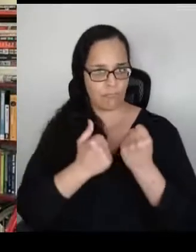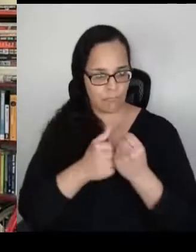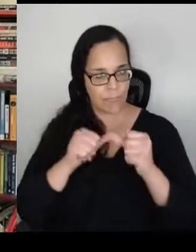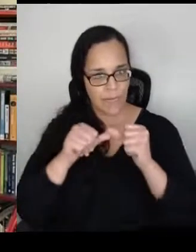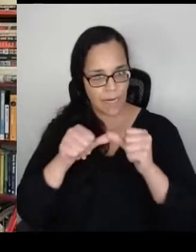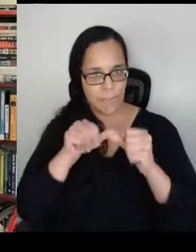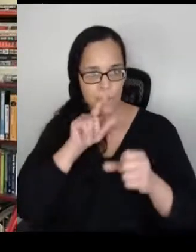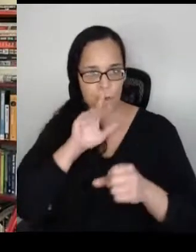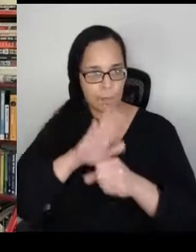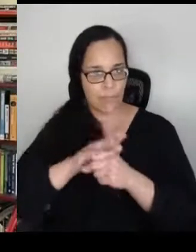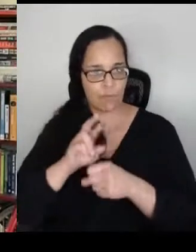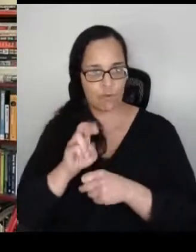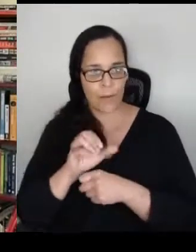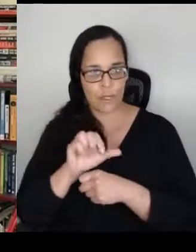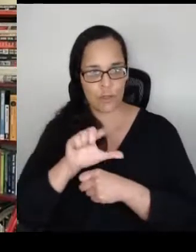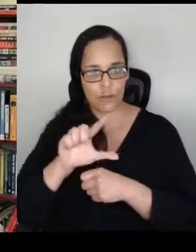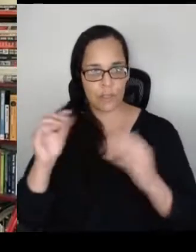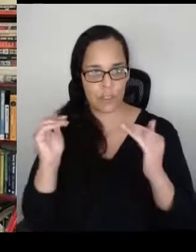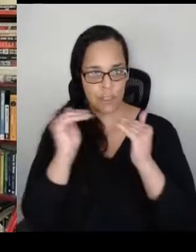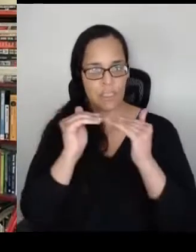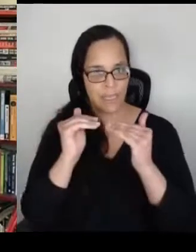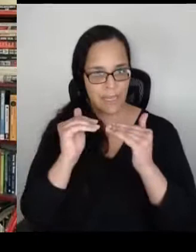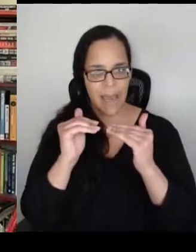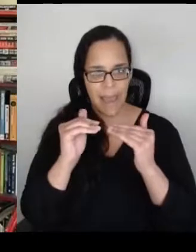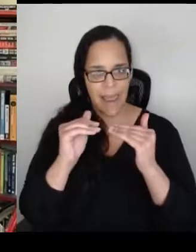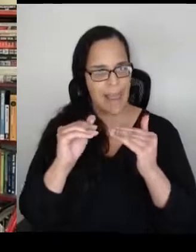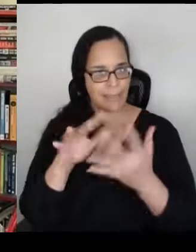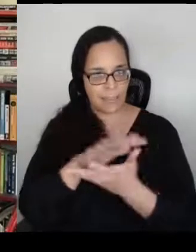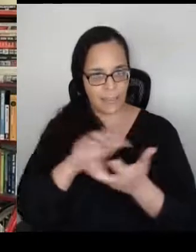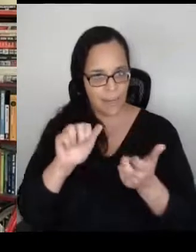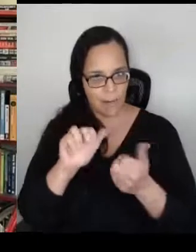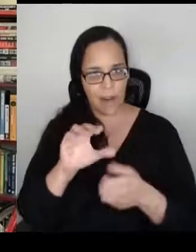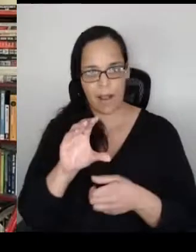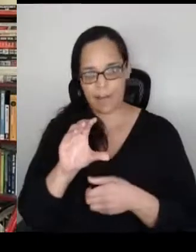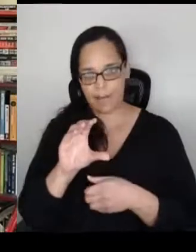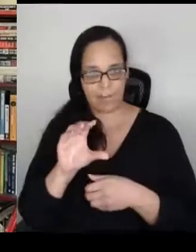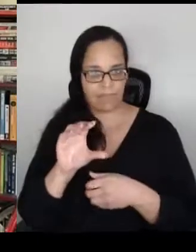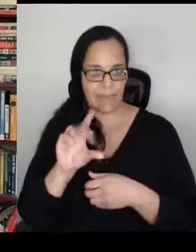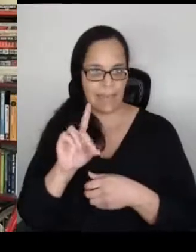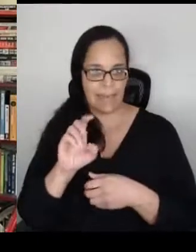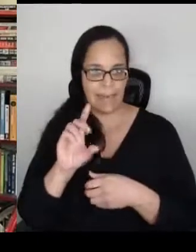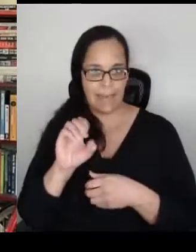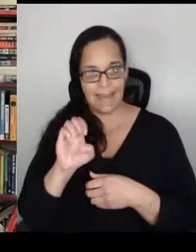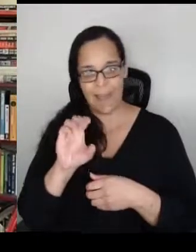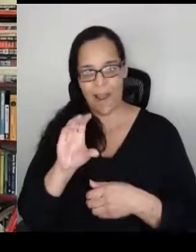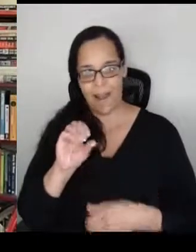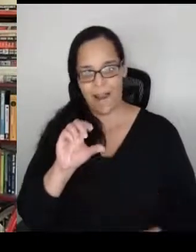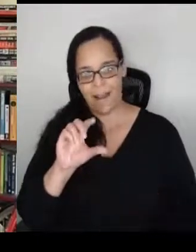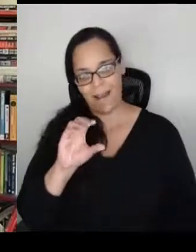and decolonization. I wanna also acknowledge the continuity between our being here today,